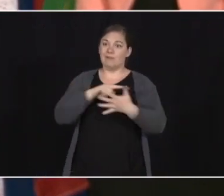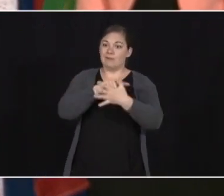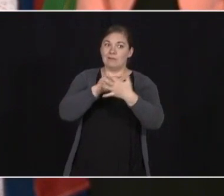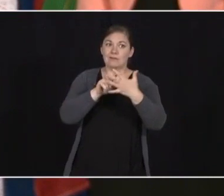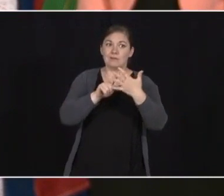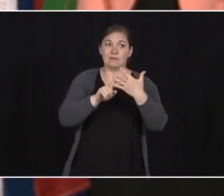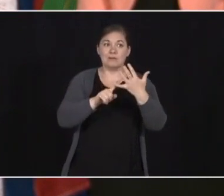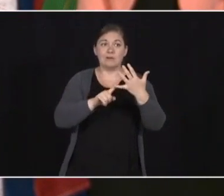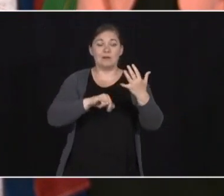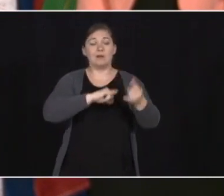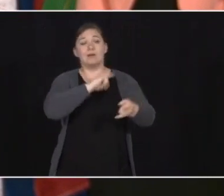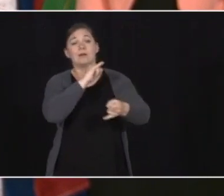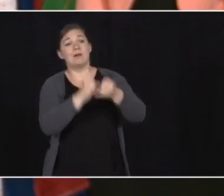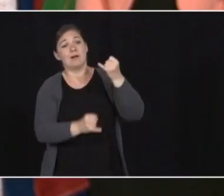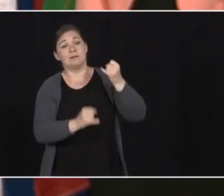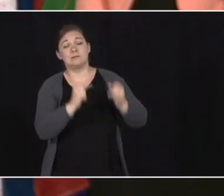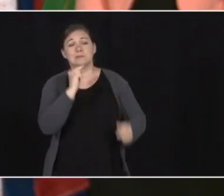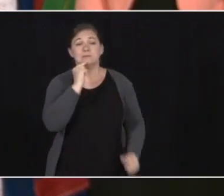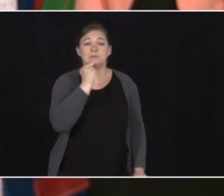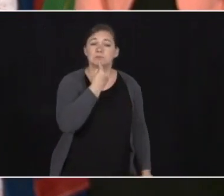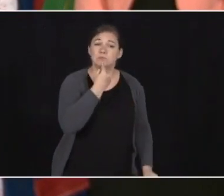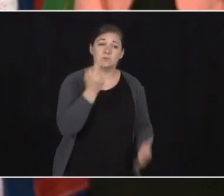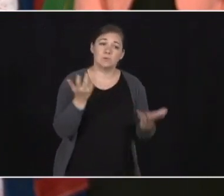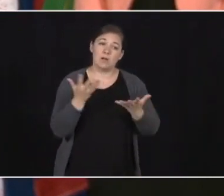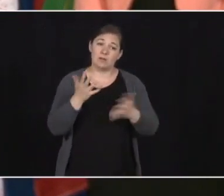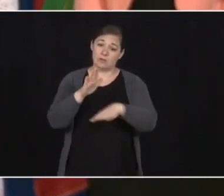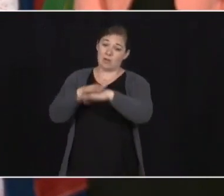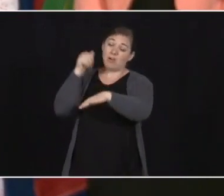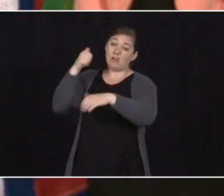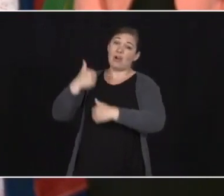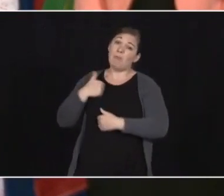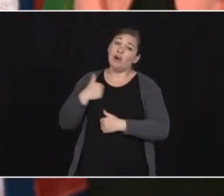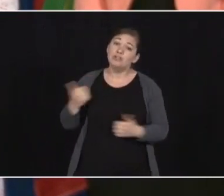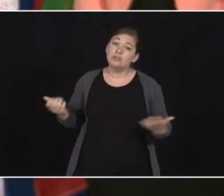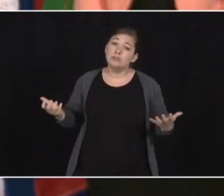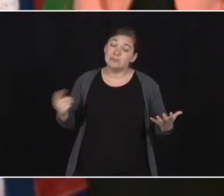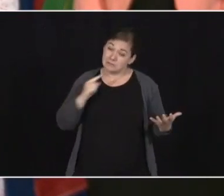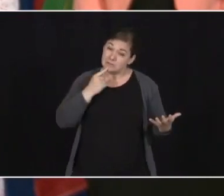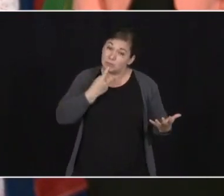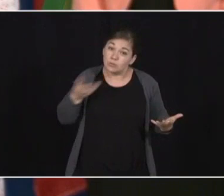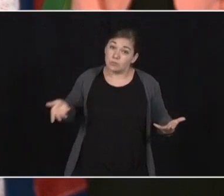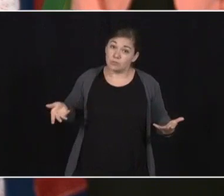the last resort. Which is serious, we called in the military. We call it